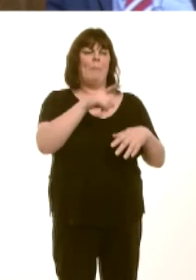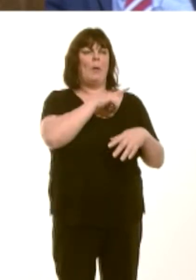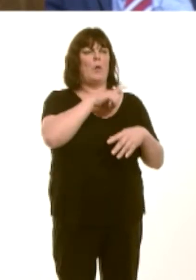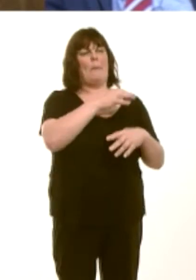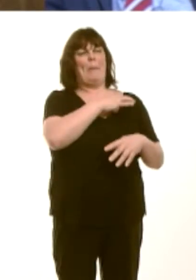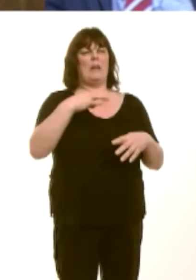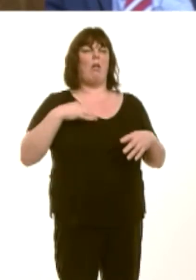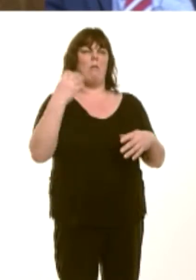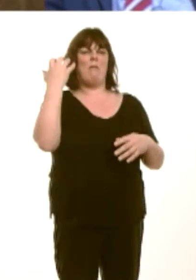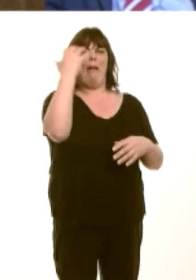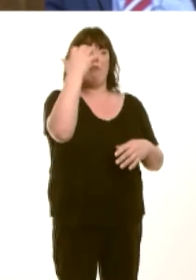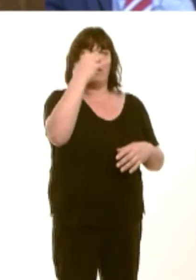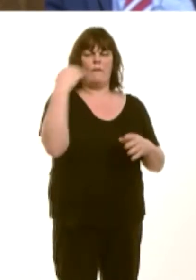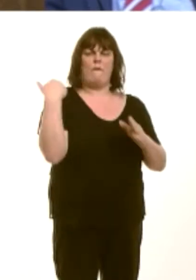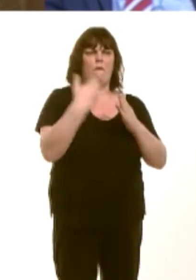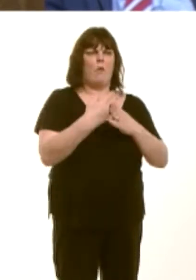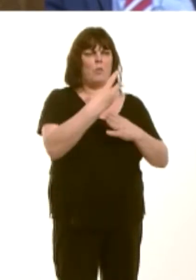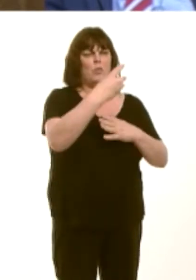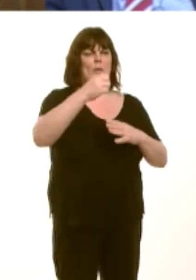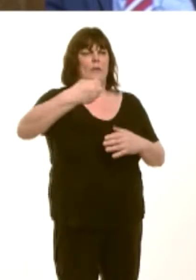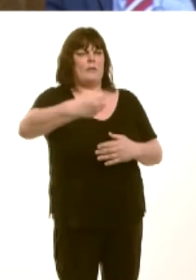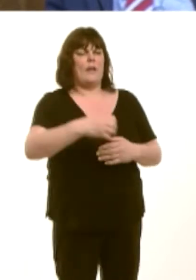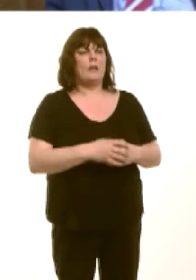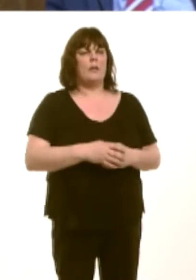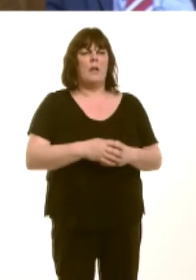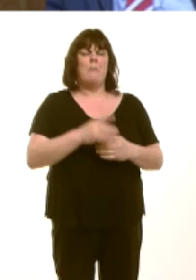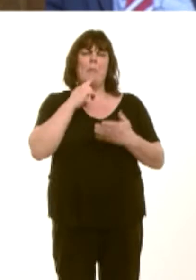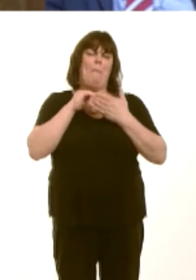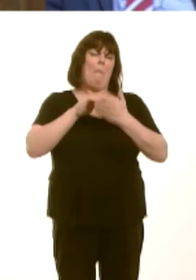There are 20 million hospital-based contactsóletís put it into that contextó but itís still